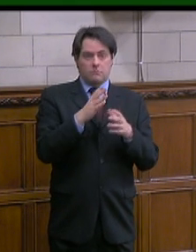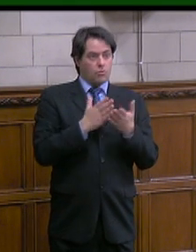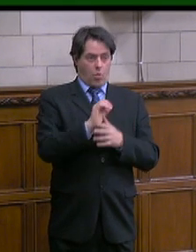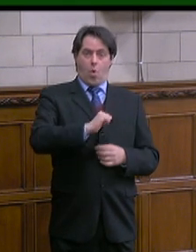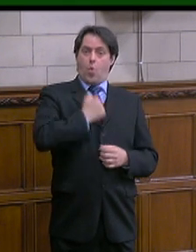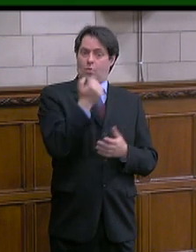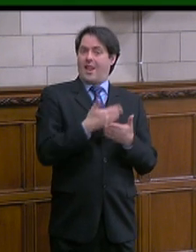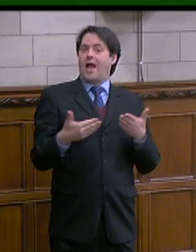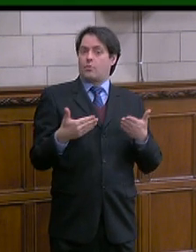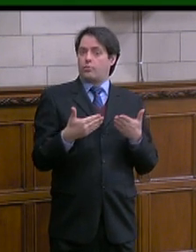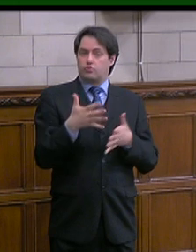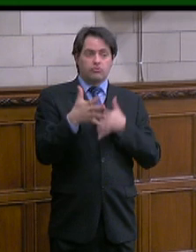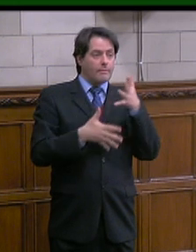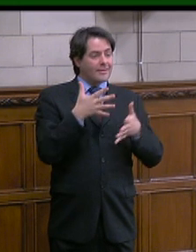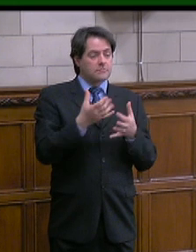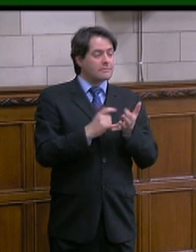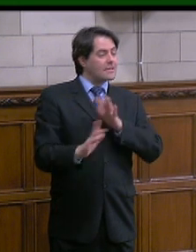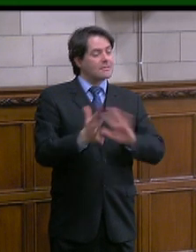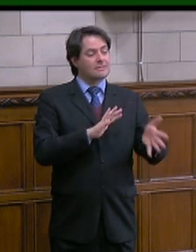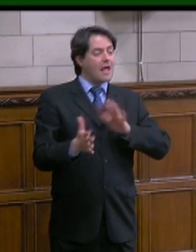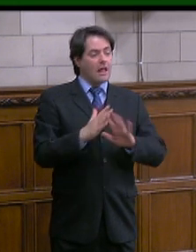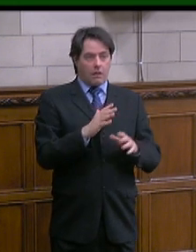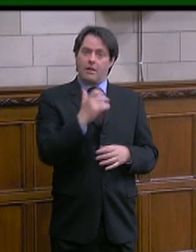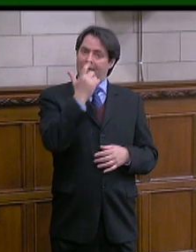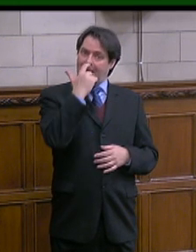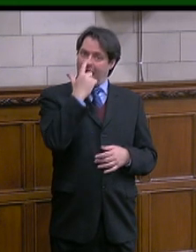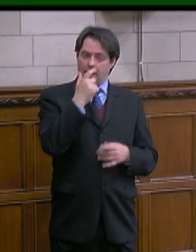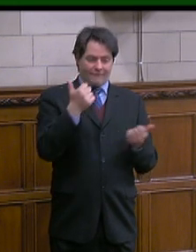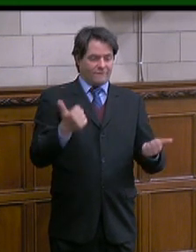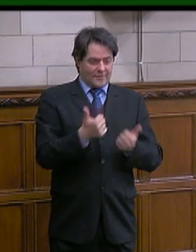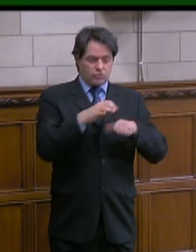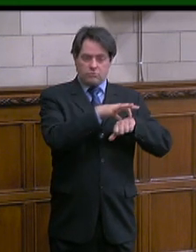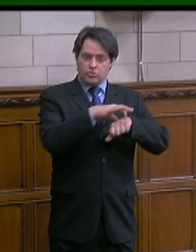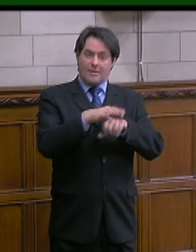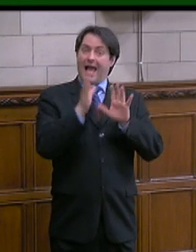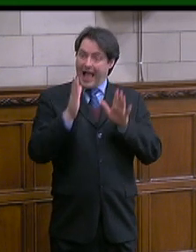That enables those who use BSL to complete their apprenticeship without having to achieve